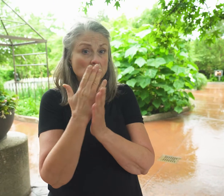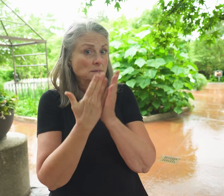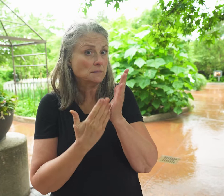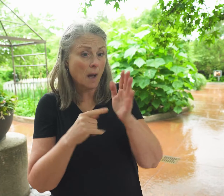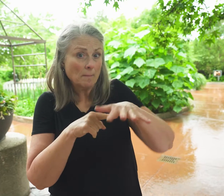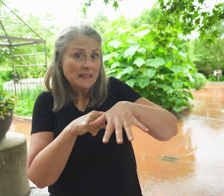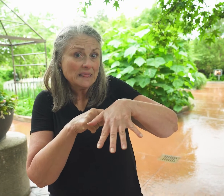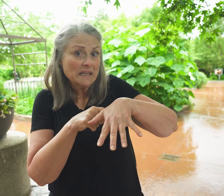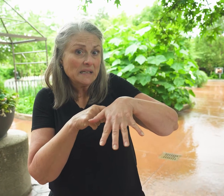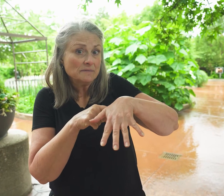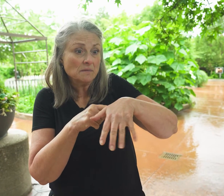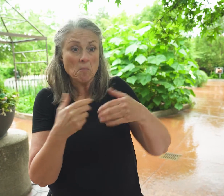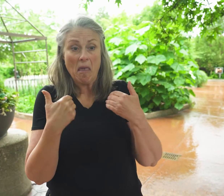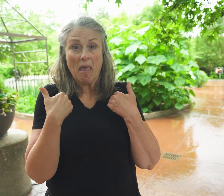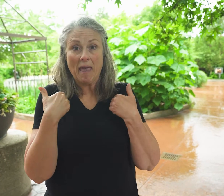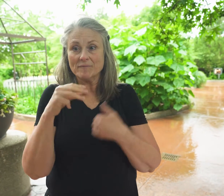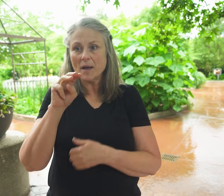And as you look around at plants and leaves,